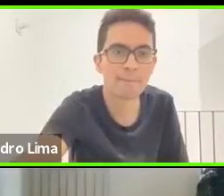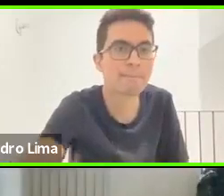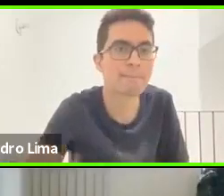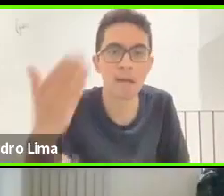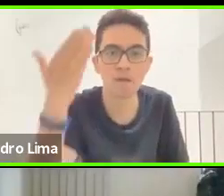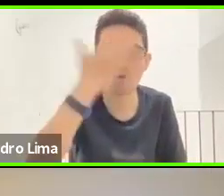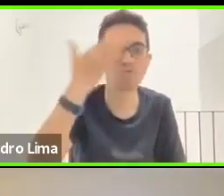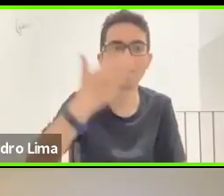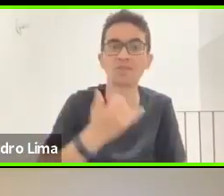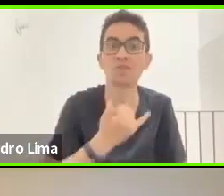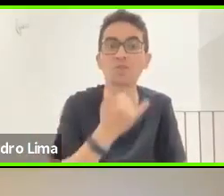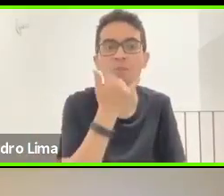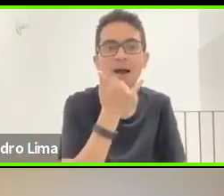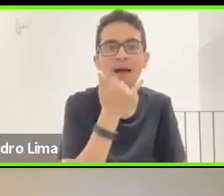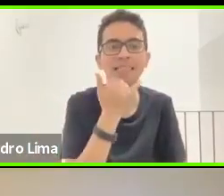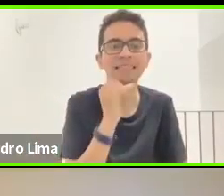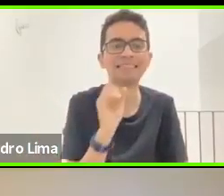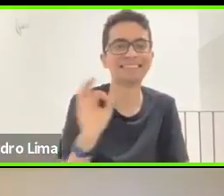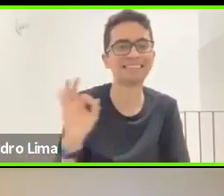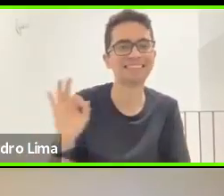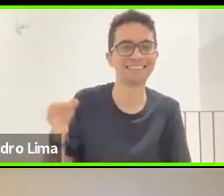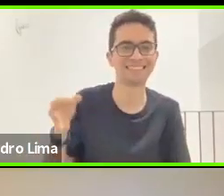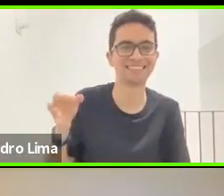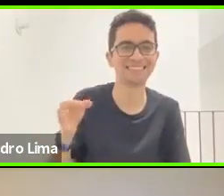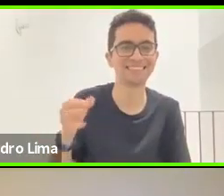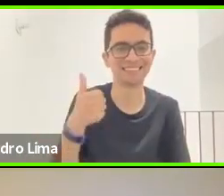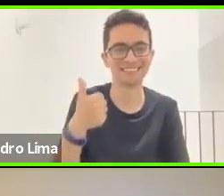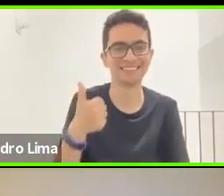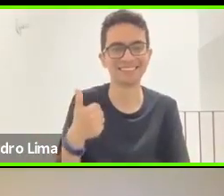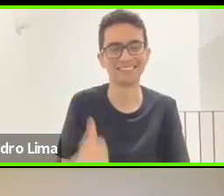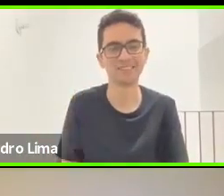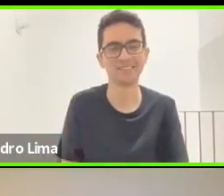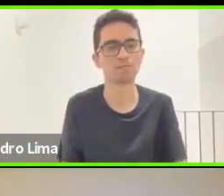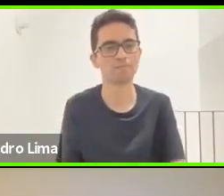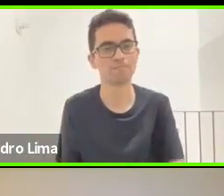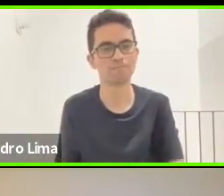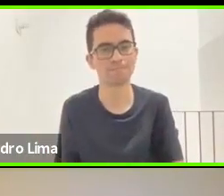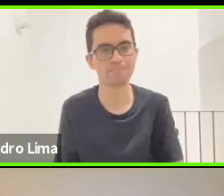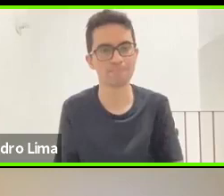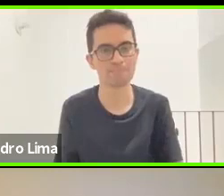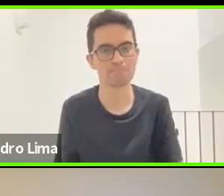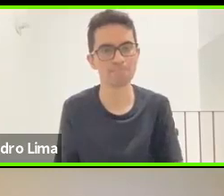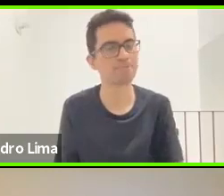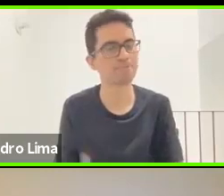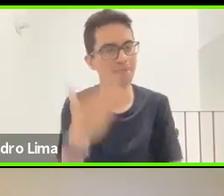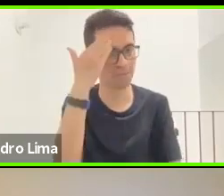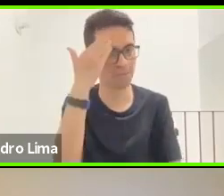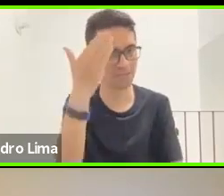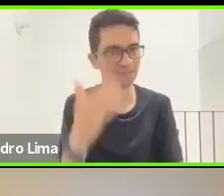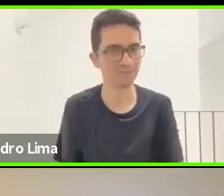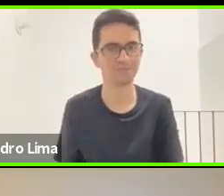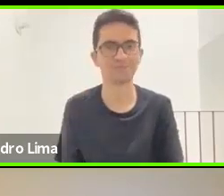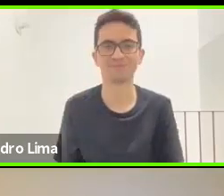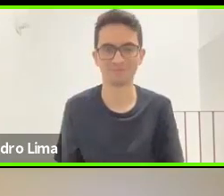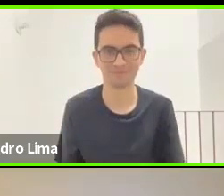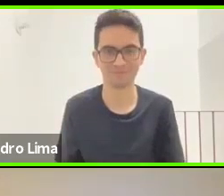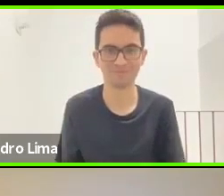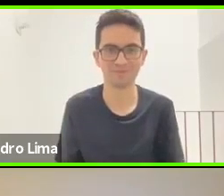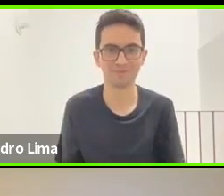the gallery anymore. He firstly booking He fell asleep. Okay. Okay.